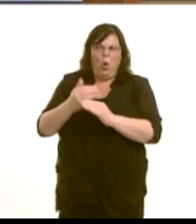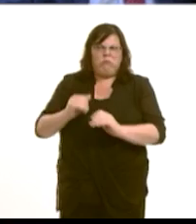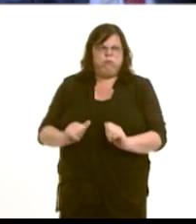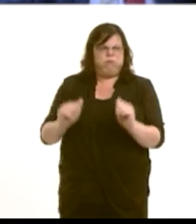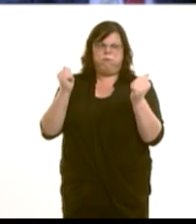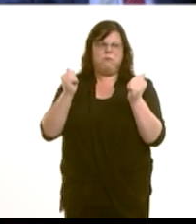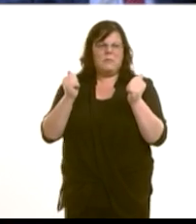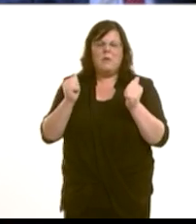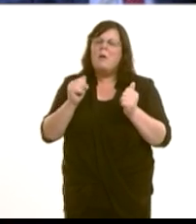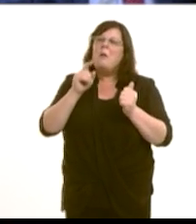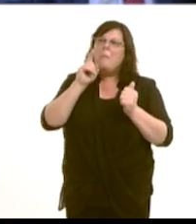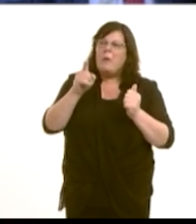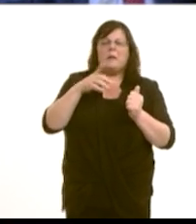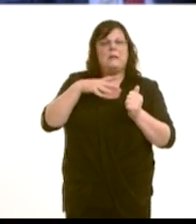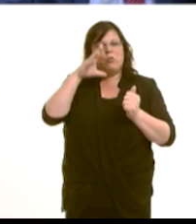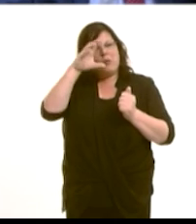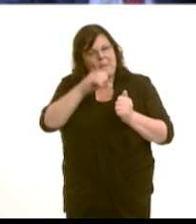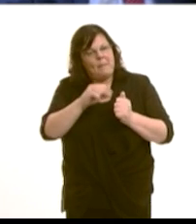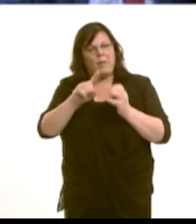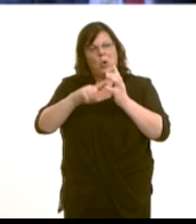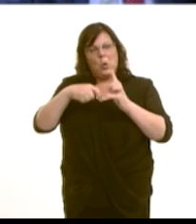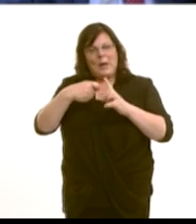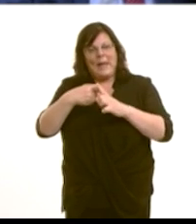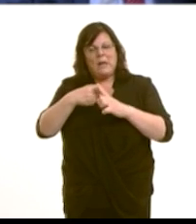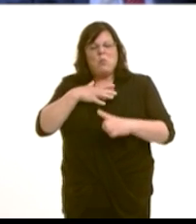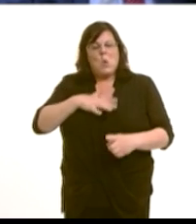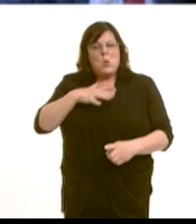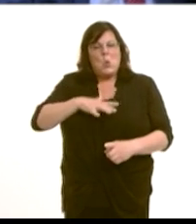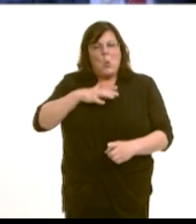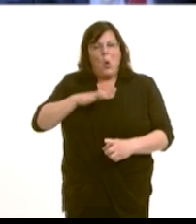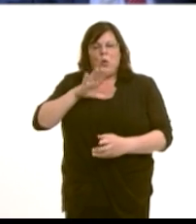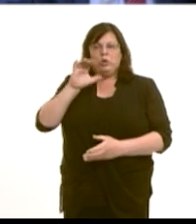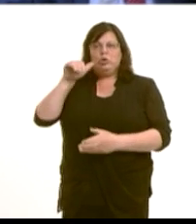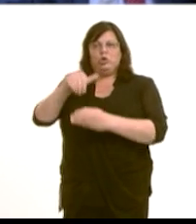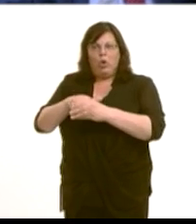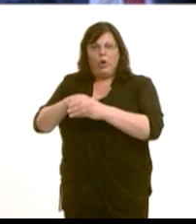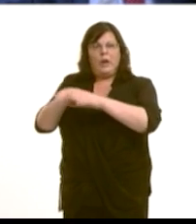He has to bear in mind that the UK was desperate to join the common market in 1973ódesperate